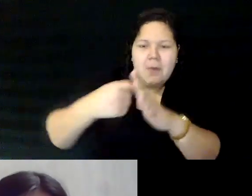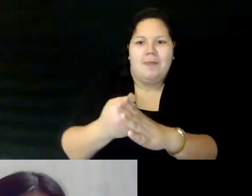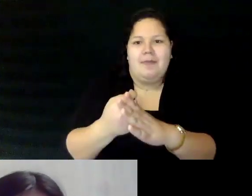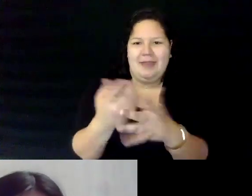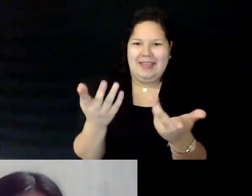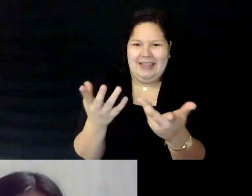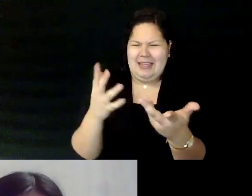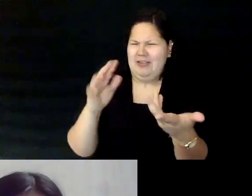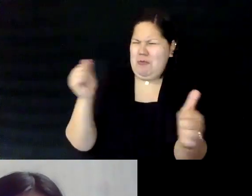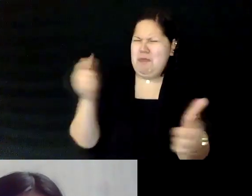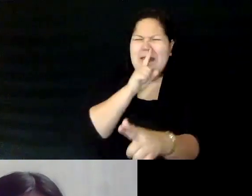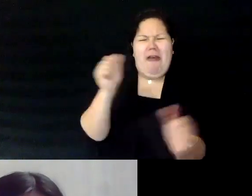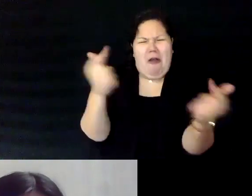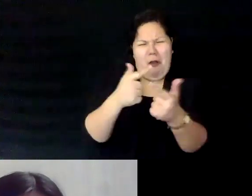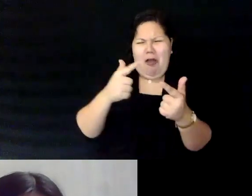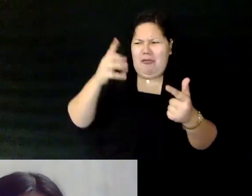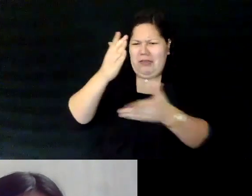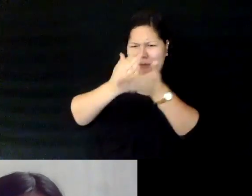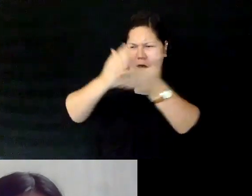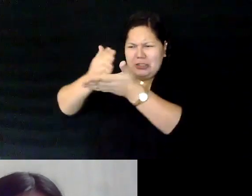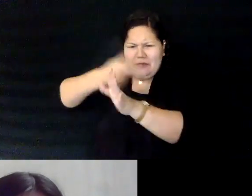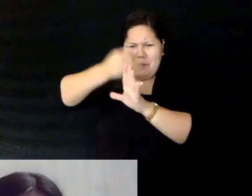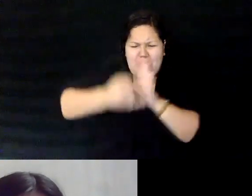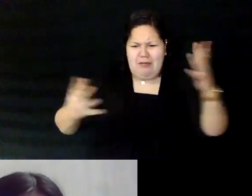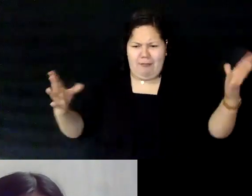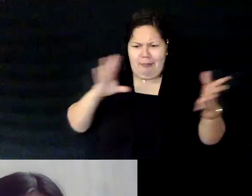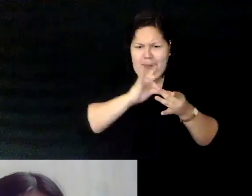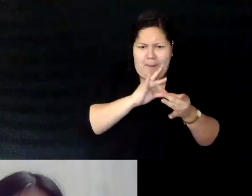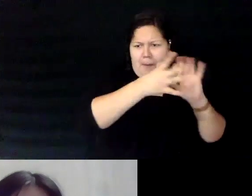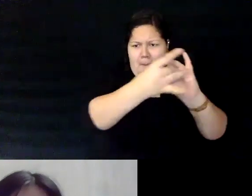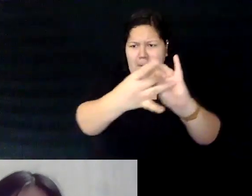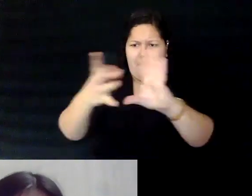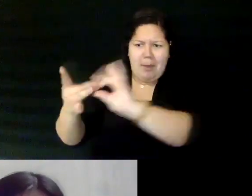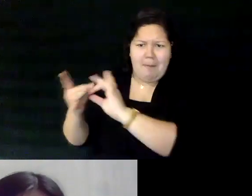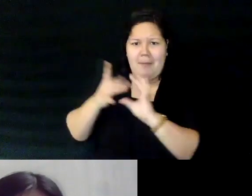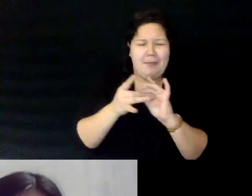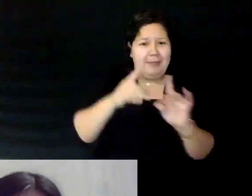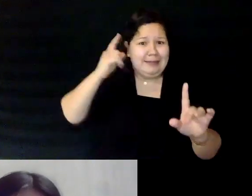informing some of the elements of the sonic world and vice versa. Because all the parts were kind of